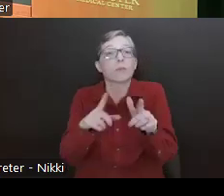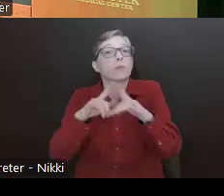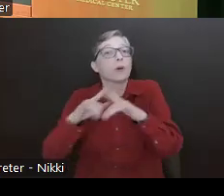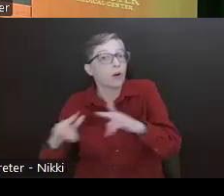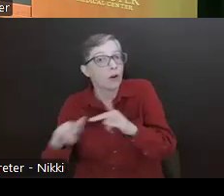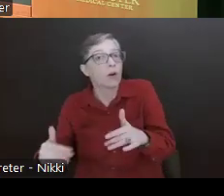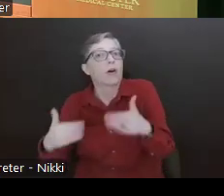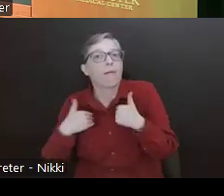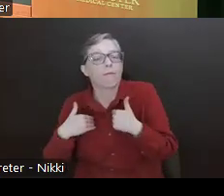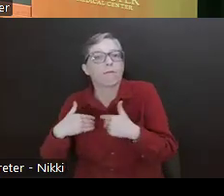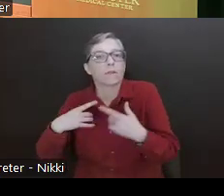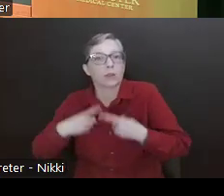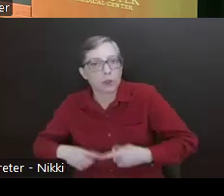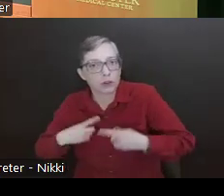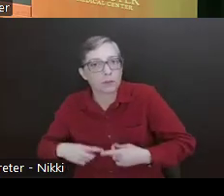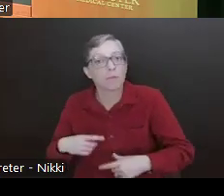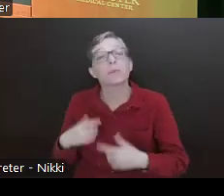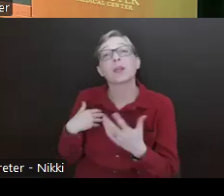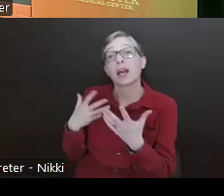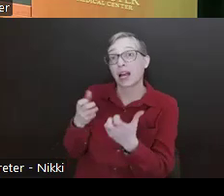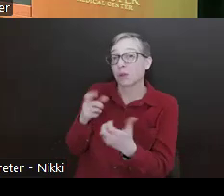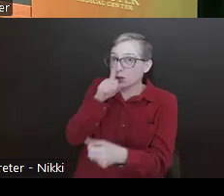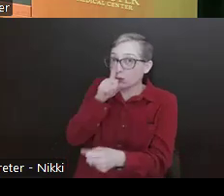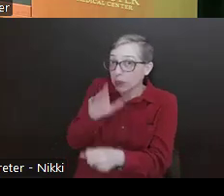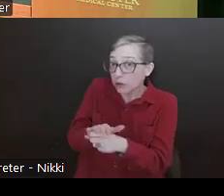number one I want to make sure that they have major depressive disorder so I'm kind of going